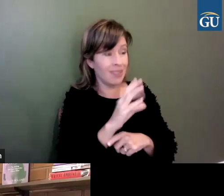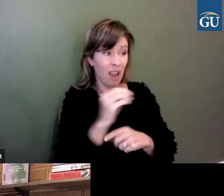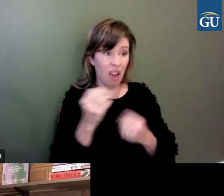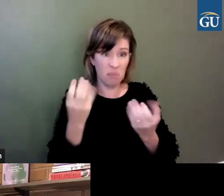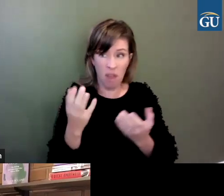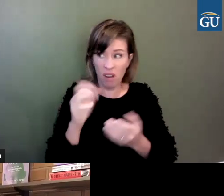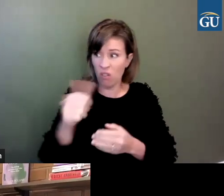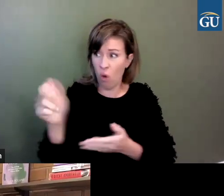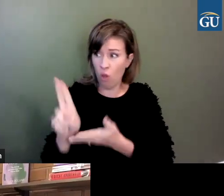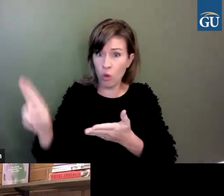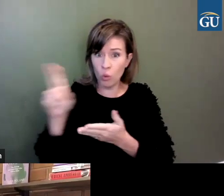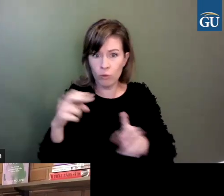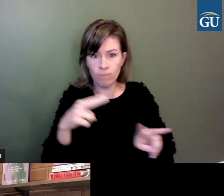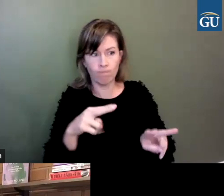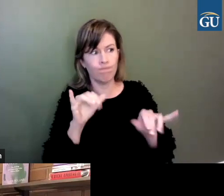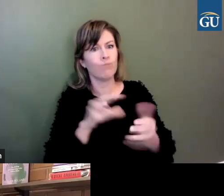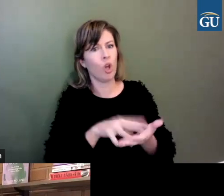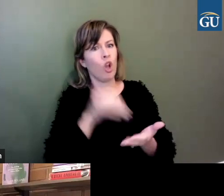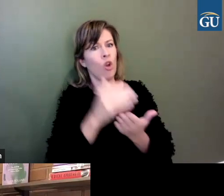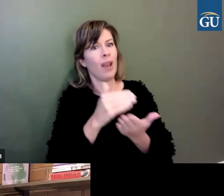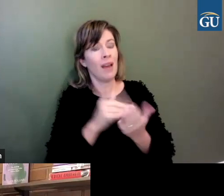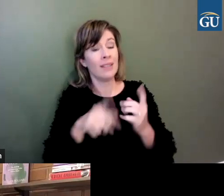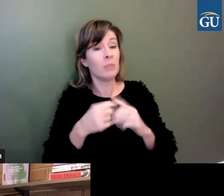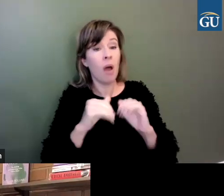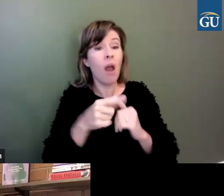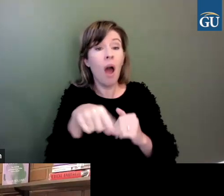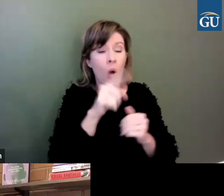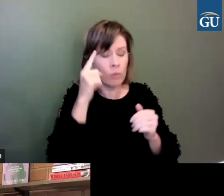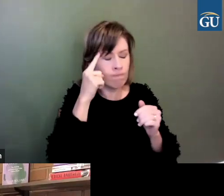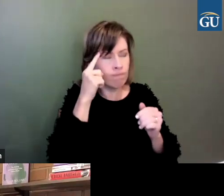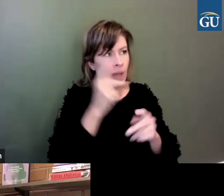universities could learn, even about some of the ways you're careful about how your results are put out. All these things